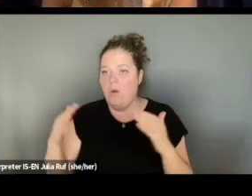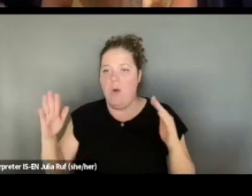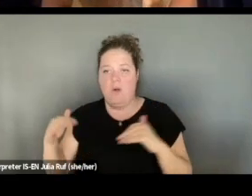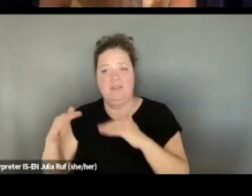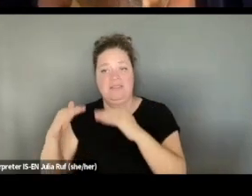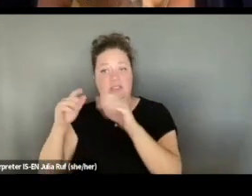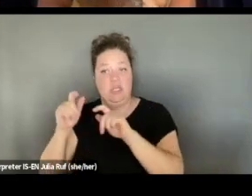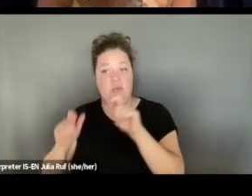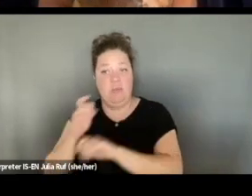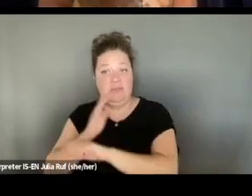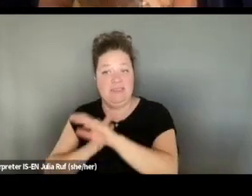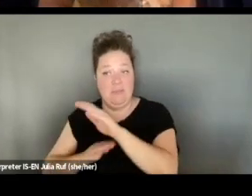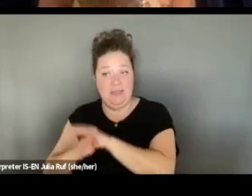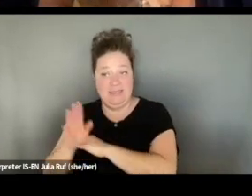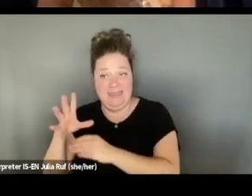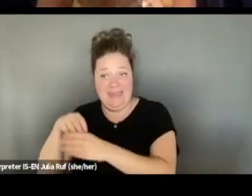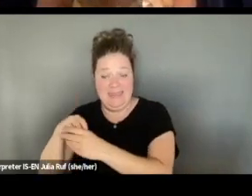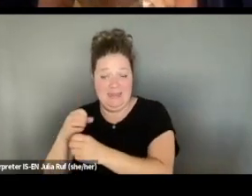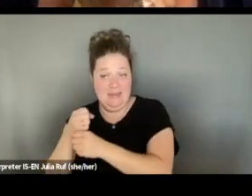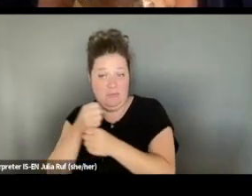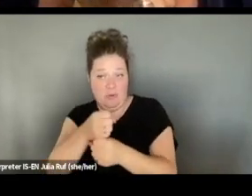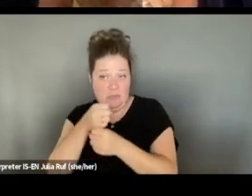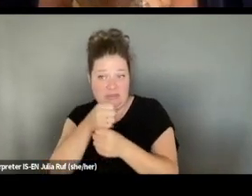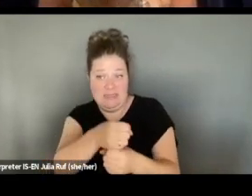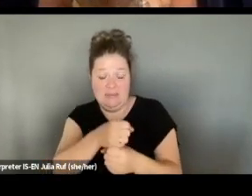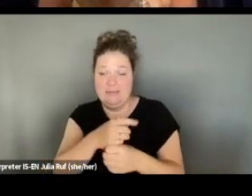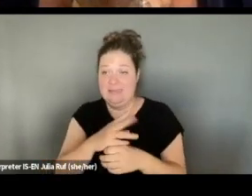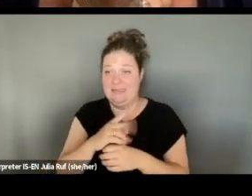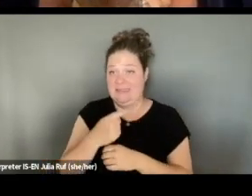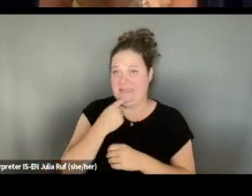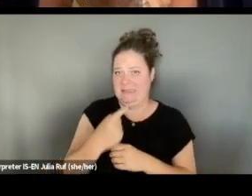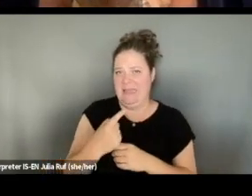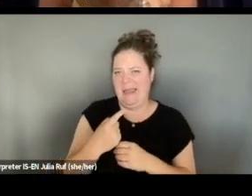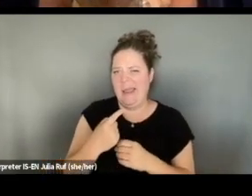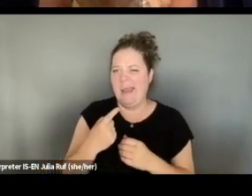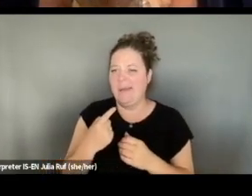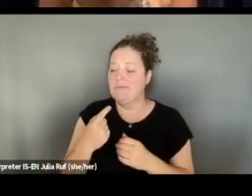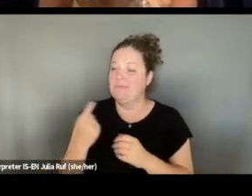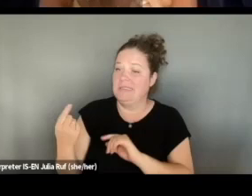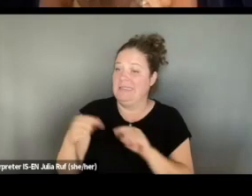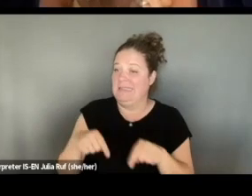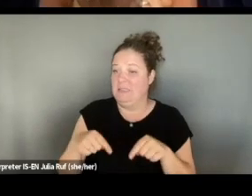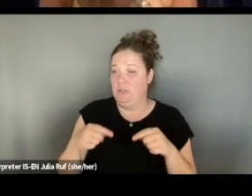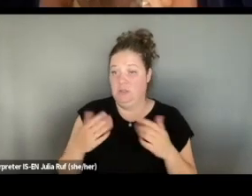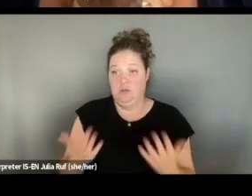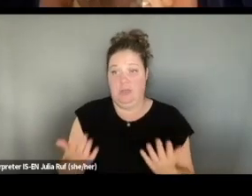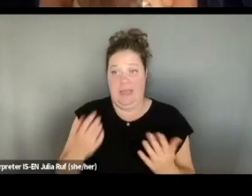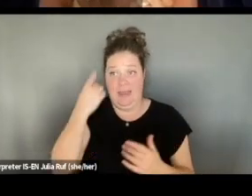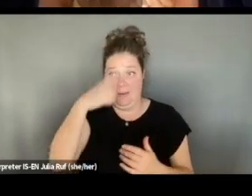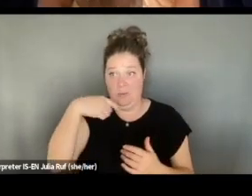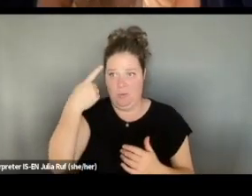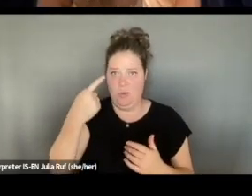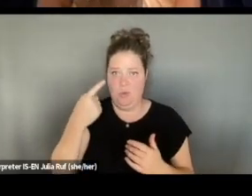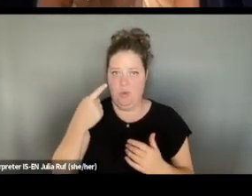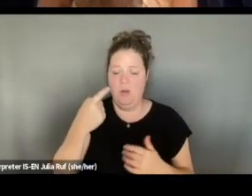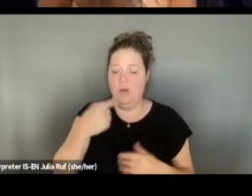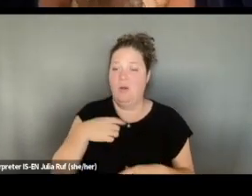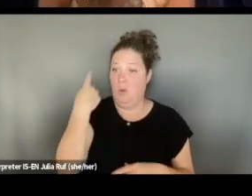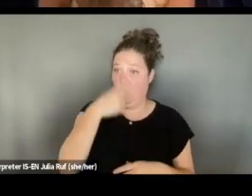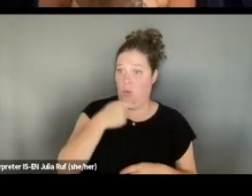disabled persons organization. So, there's a group here who are interested in training on feedback, even though you don't identify